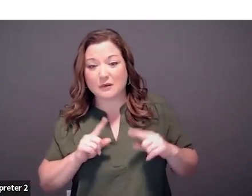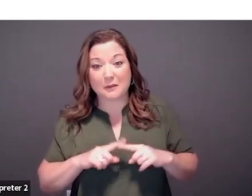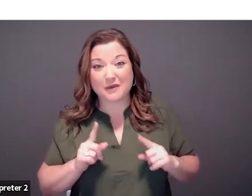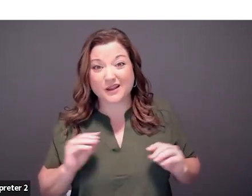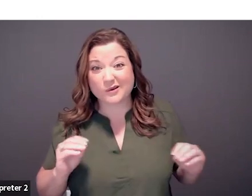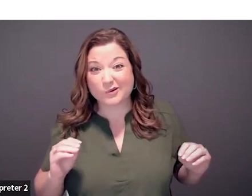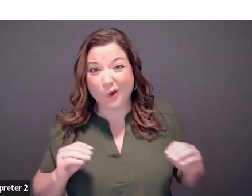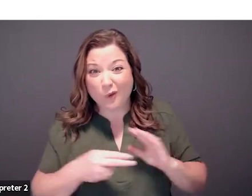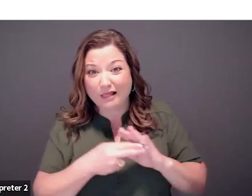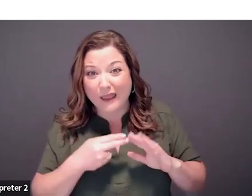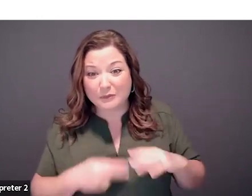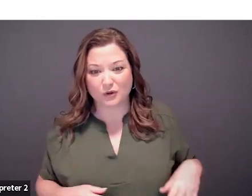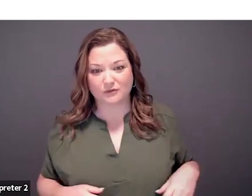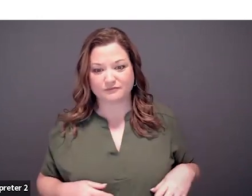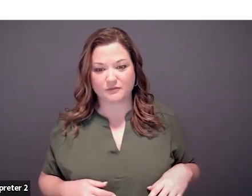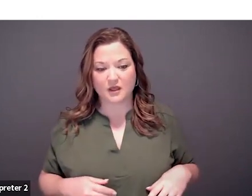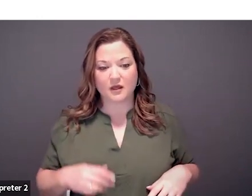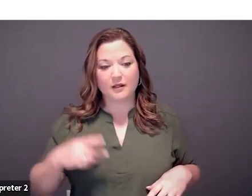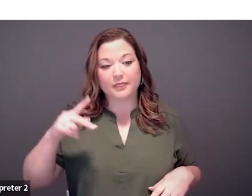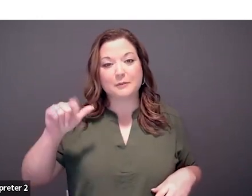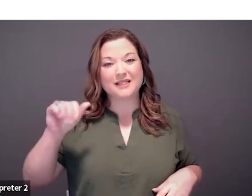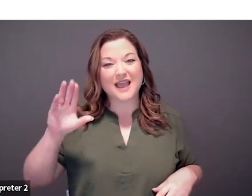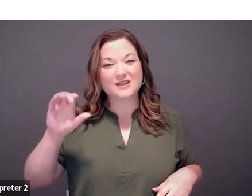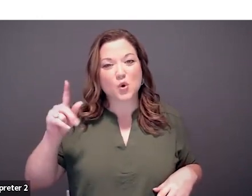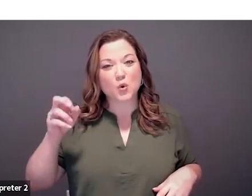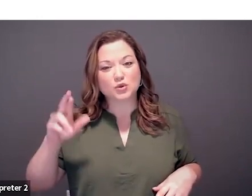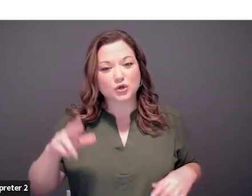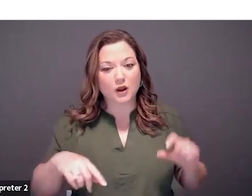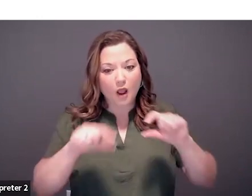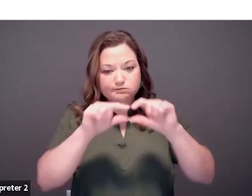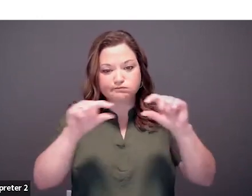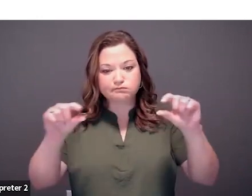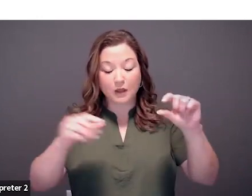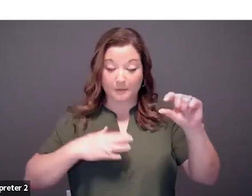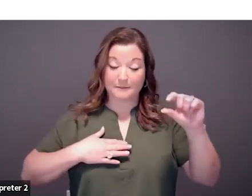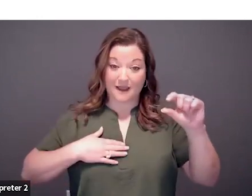The placeholder on the email field says when a screen reader reads it out,